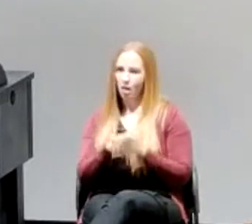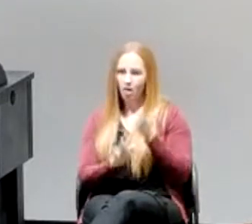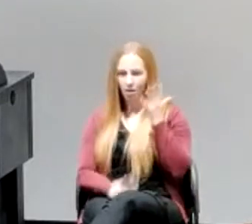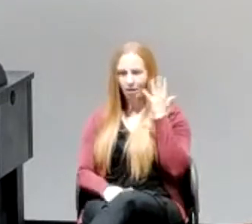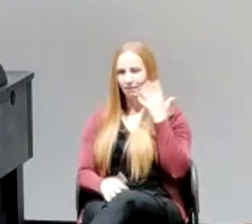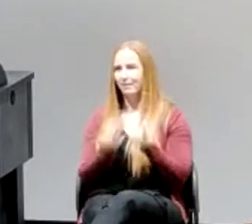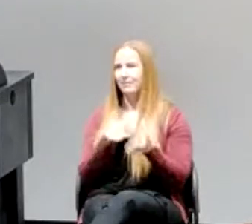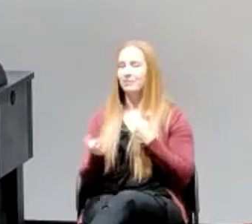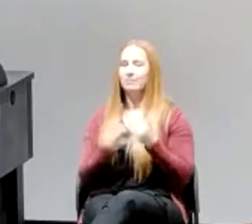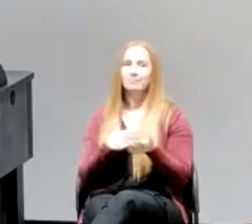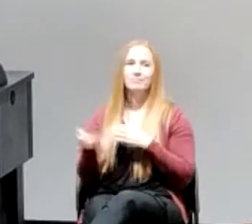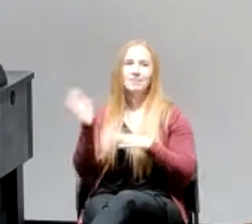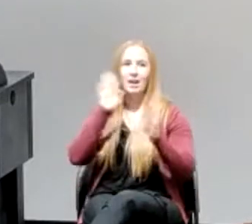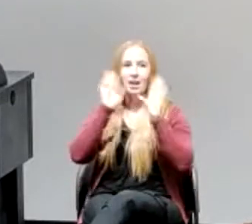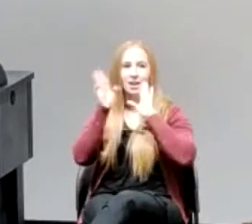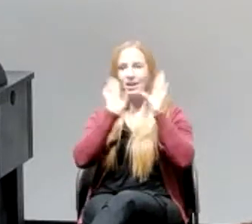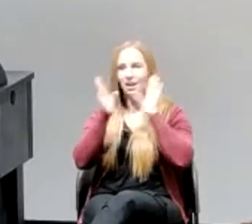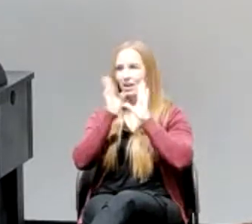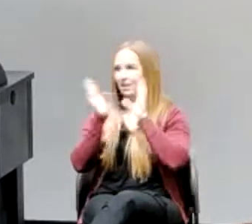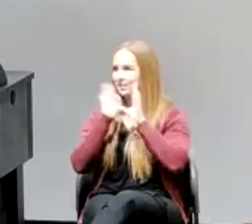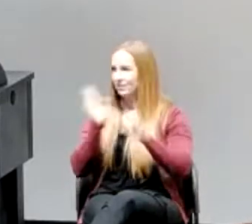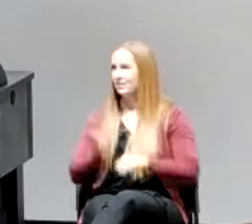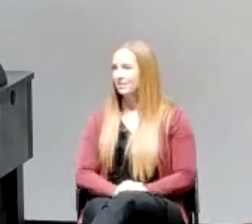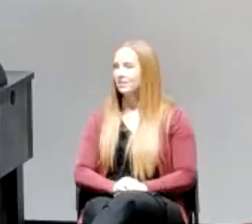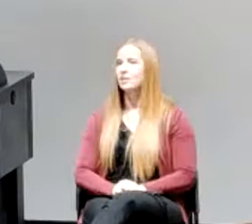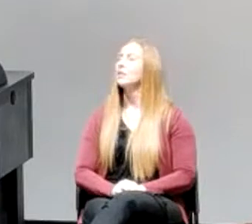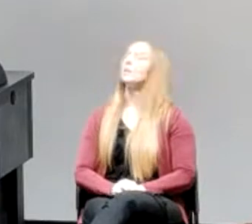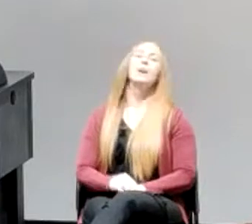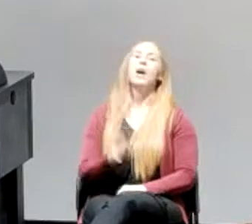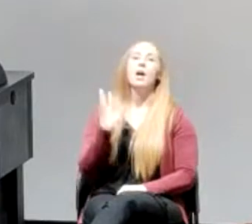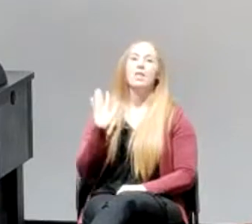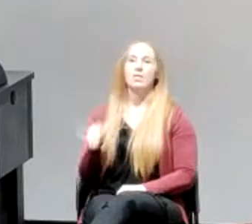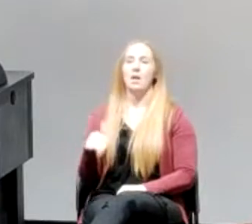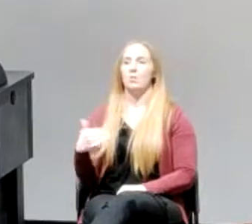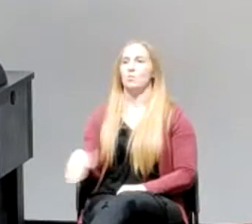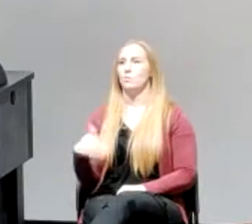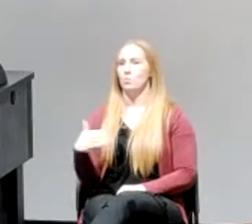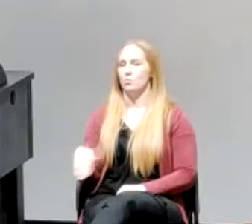≫ PUNAM MATHUR: I hugged her because I'm boosted and I'm vaxxed and I'm